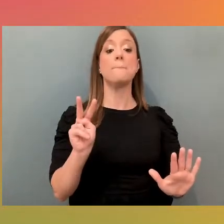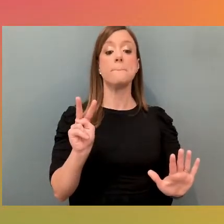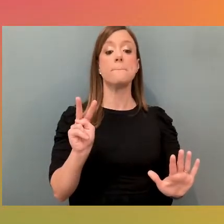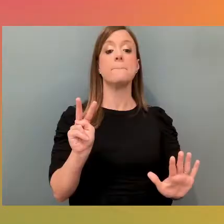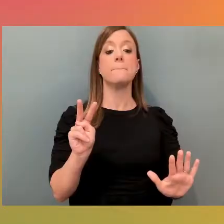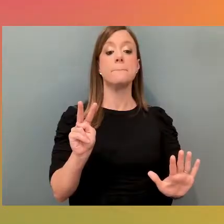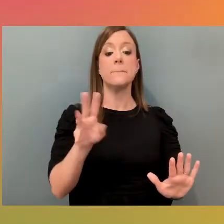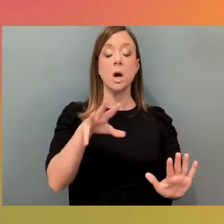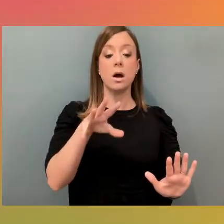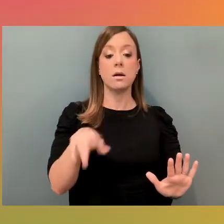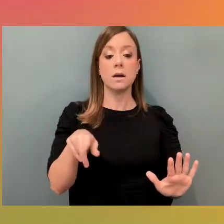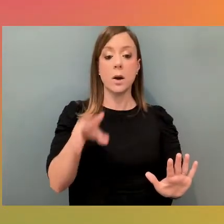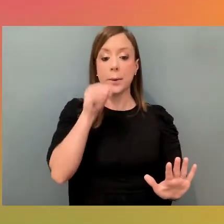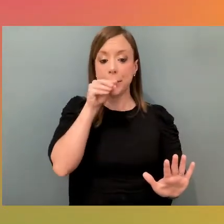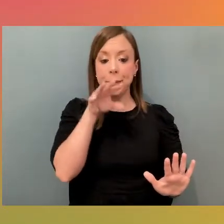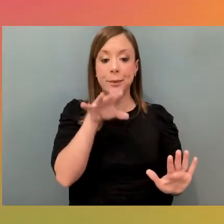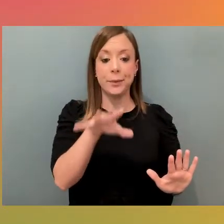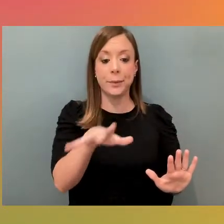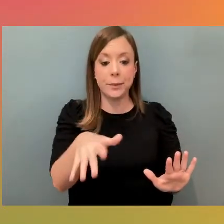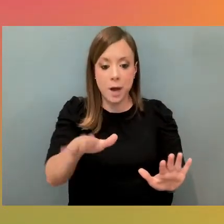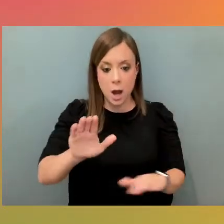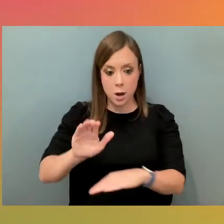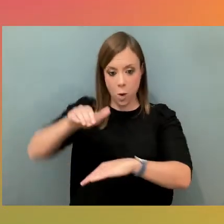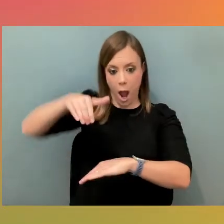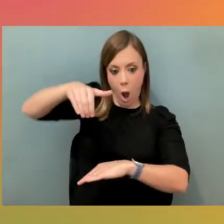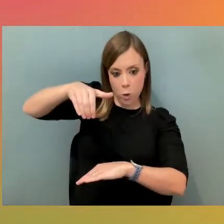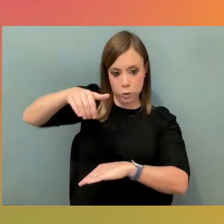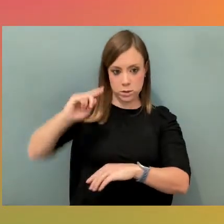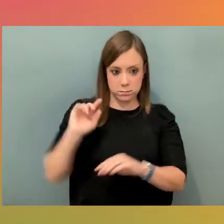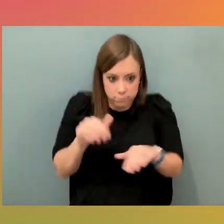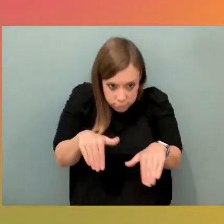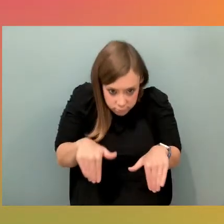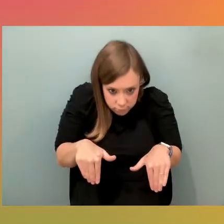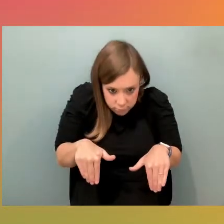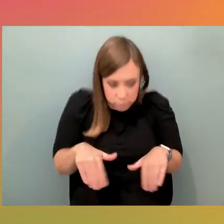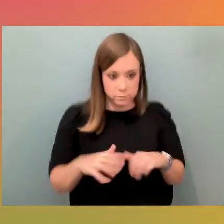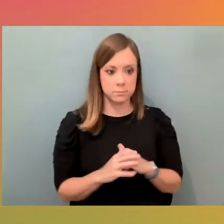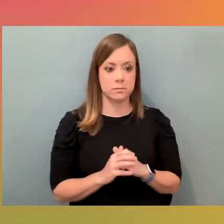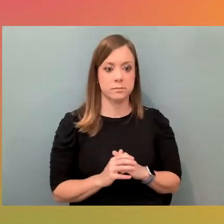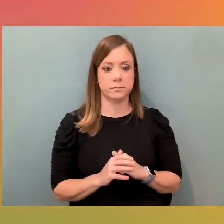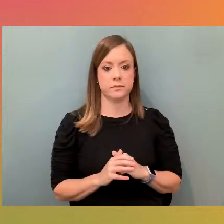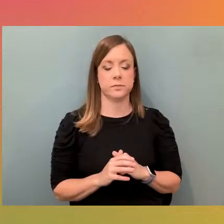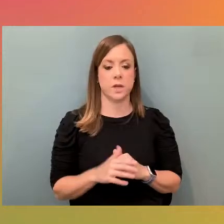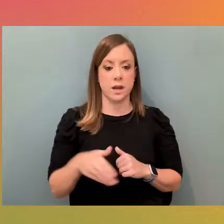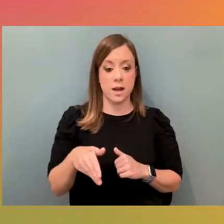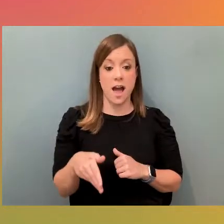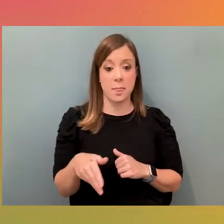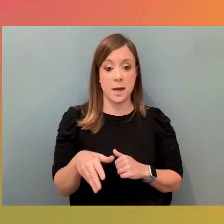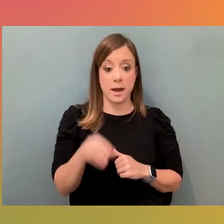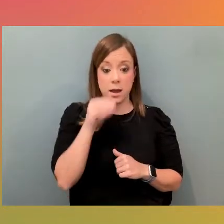PALMS UNDERNEATH THE SHOULDERS. DROP YOUR HEART INHALE, LOOK